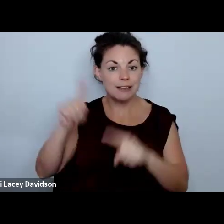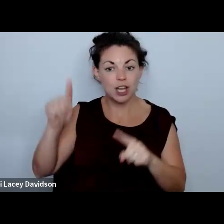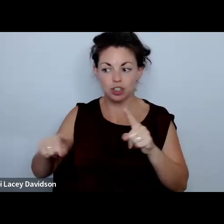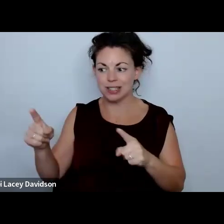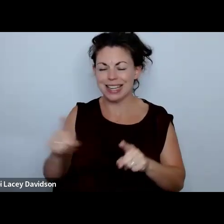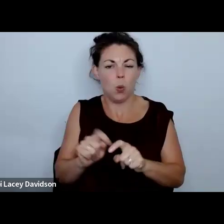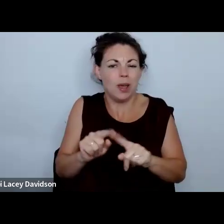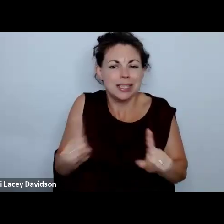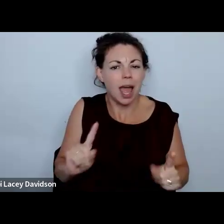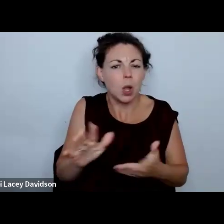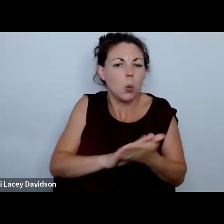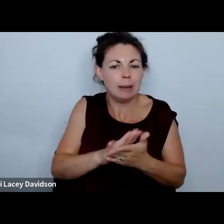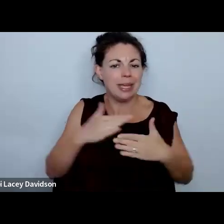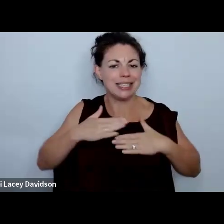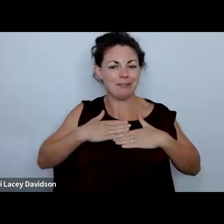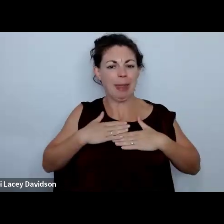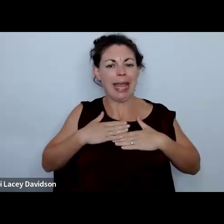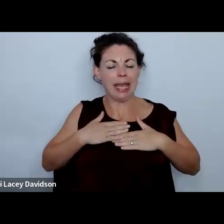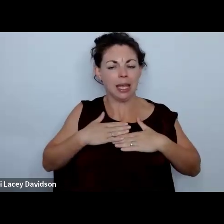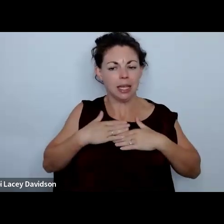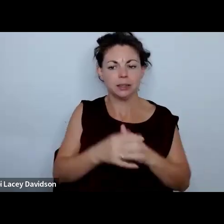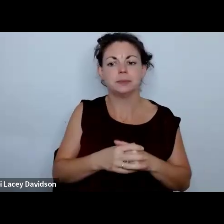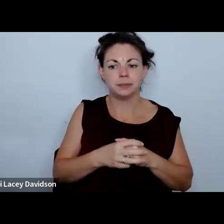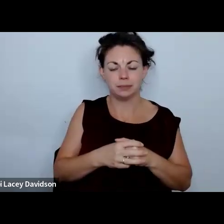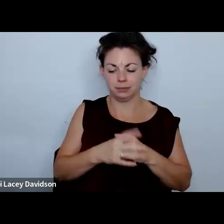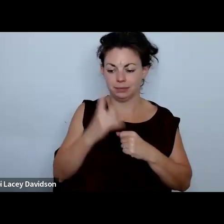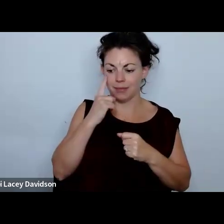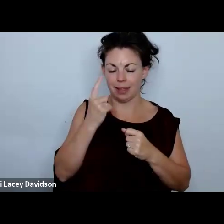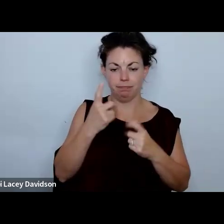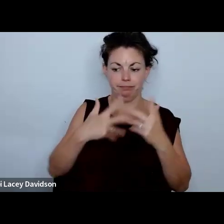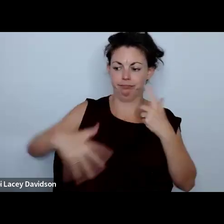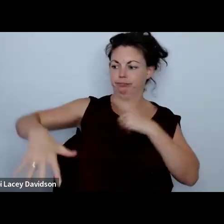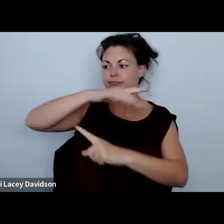all the areas in which we're trying to improve really made me the person I am today, and it's really nice to be in a